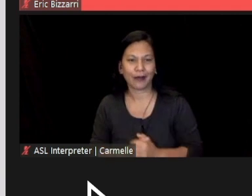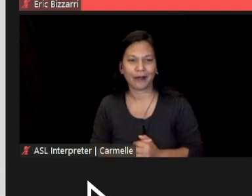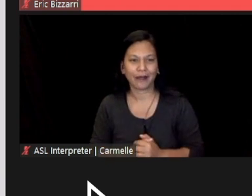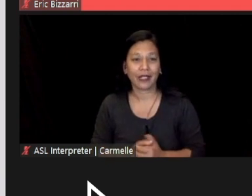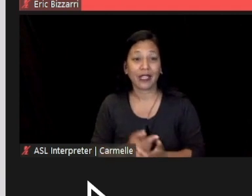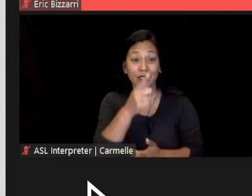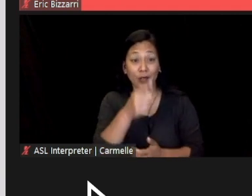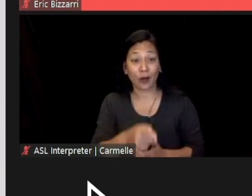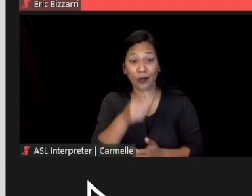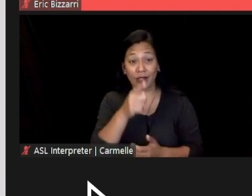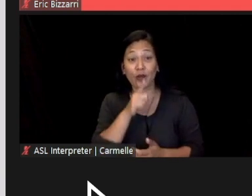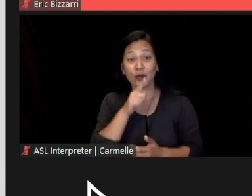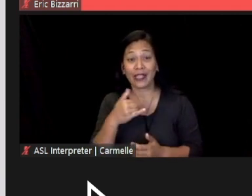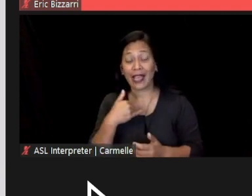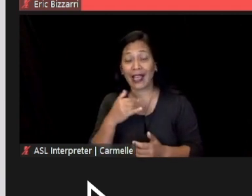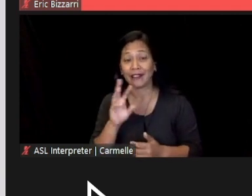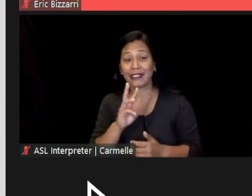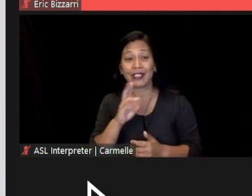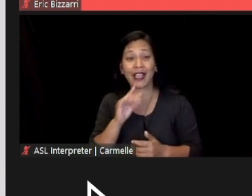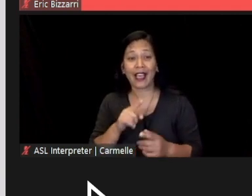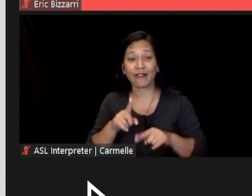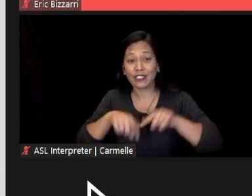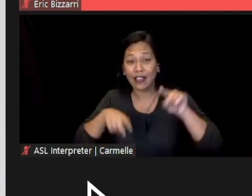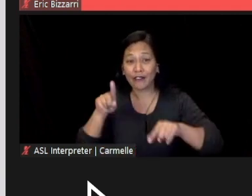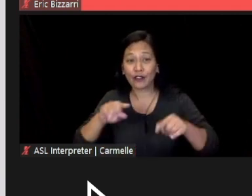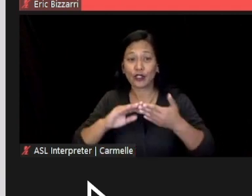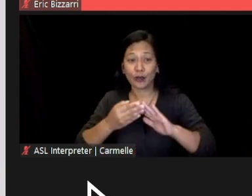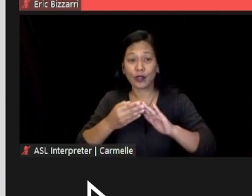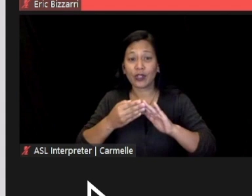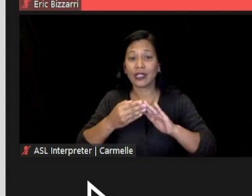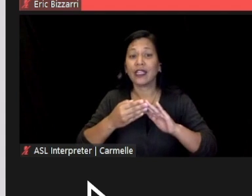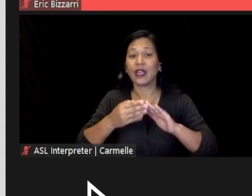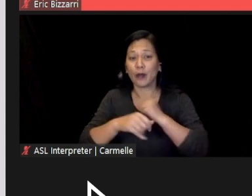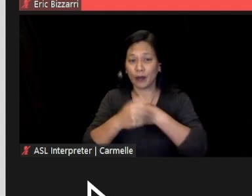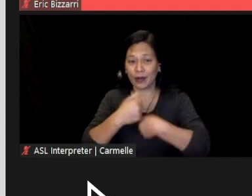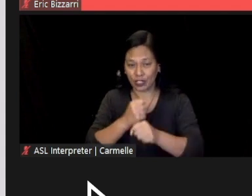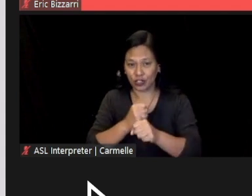So as of 21/22, we've introduced the diverse community production licenses factor.